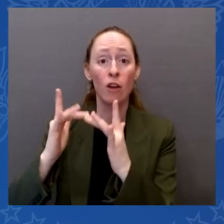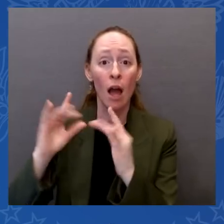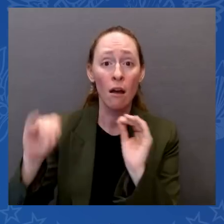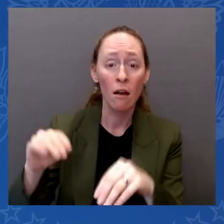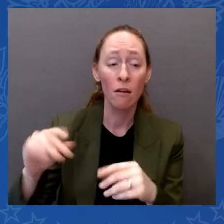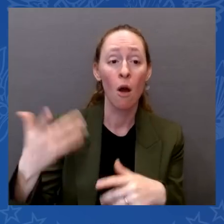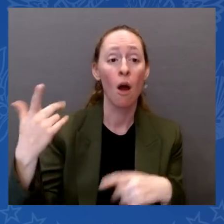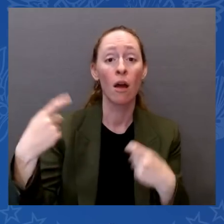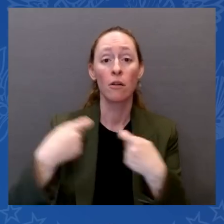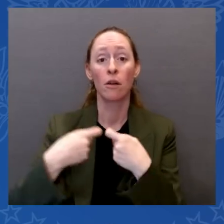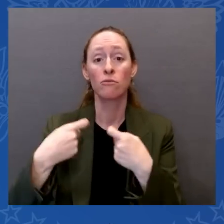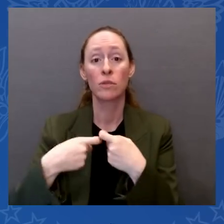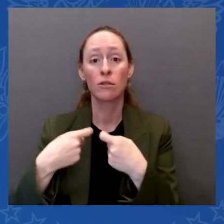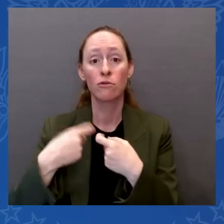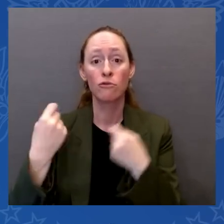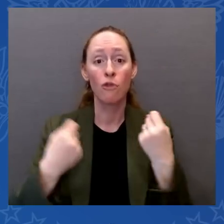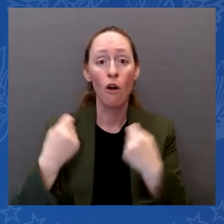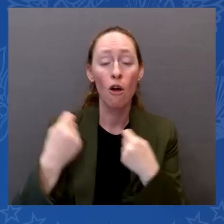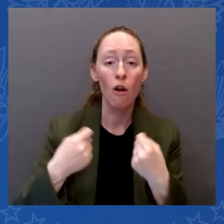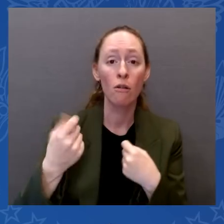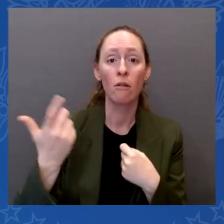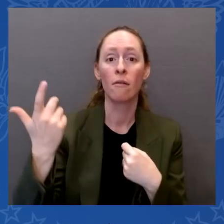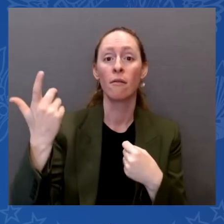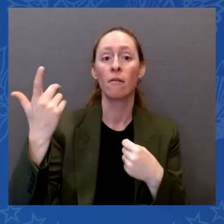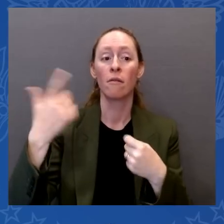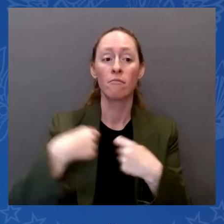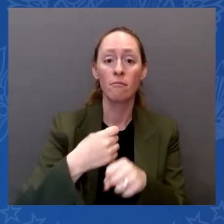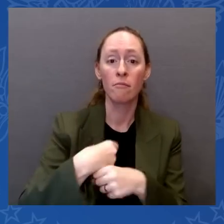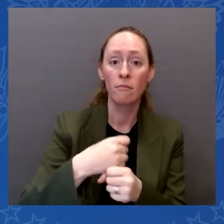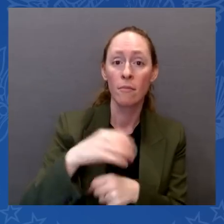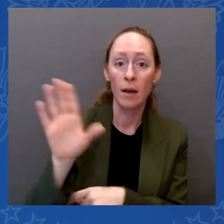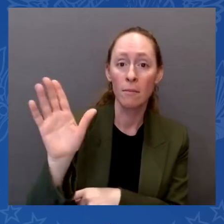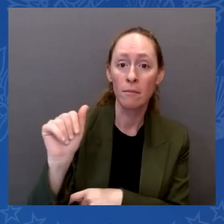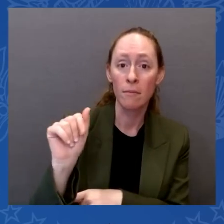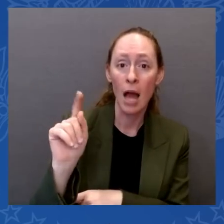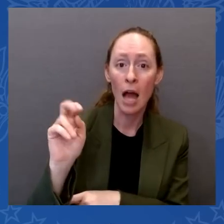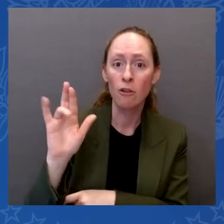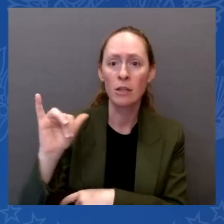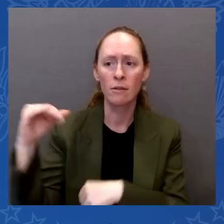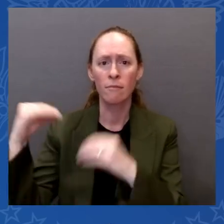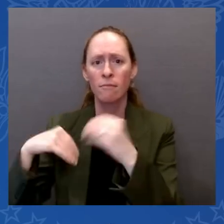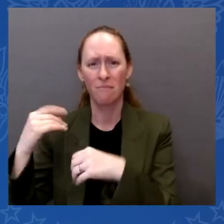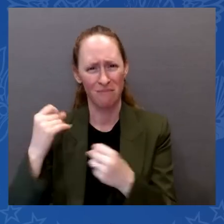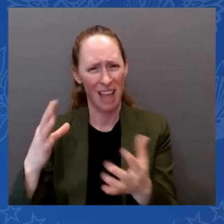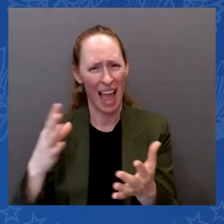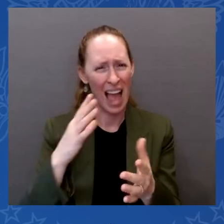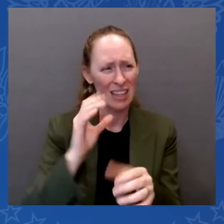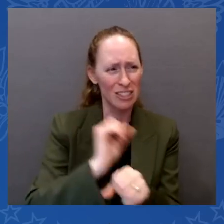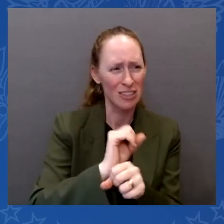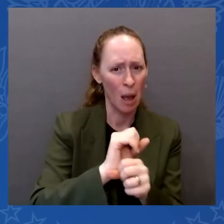The infrastructure law is going to provide $800 billion [million] in workforce development. And then we went out and asked employers and unions